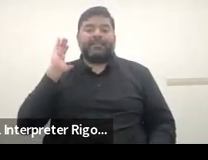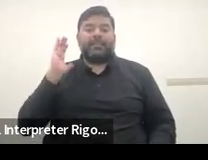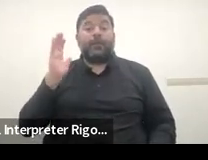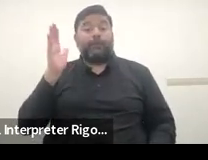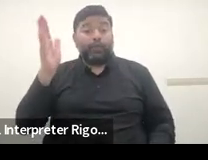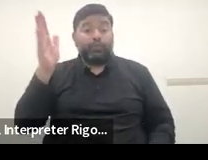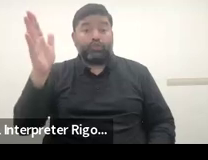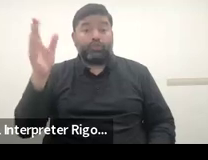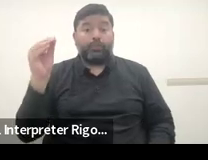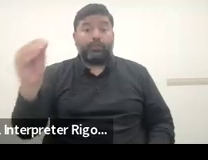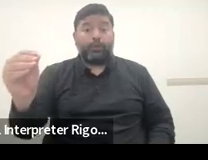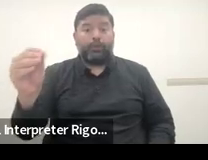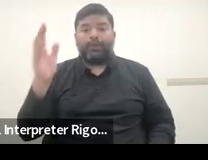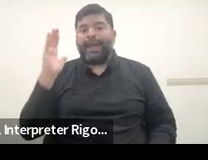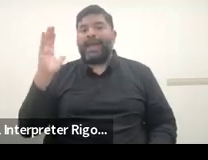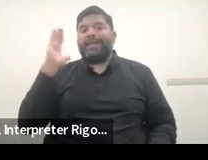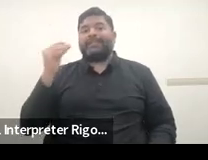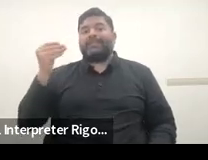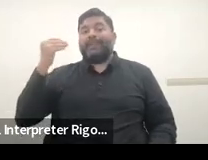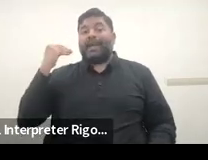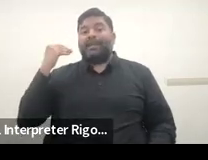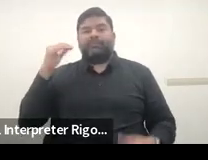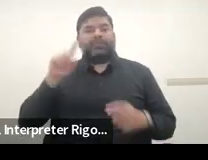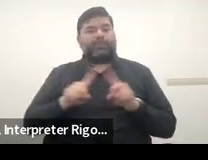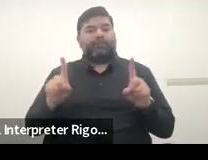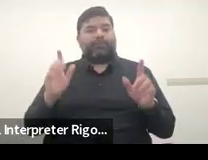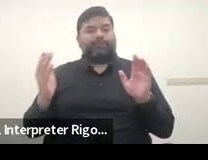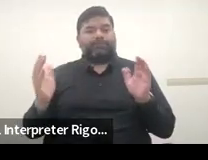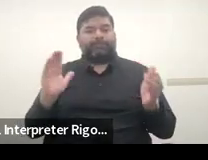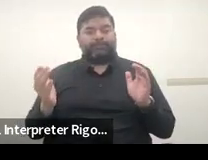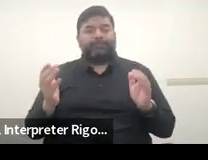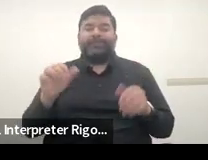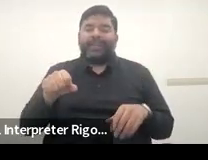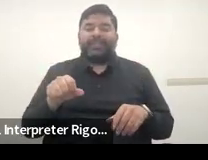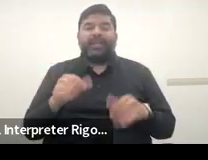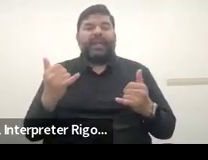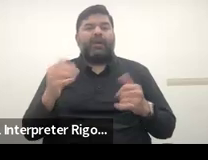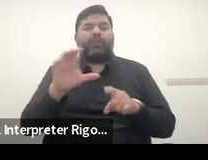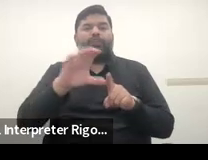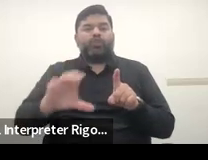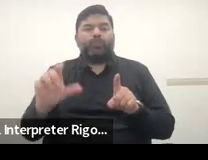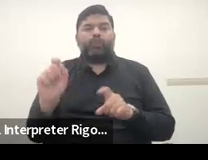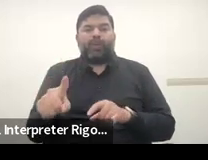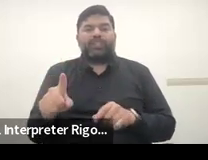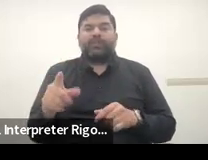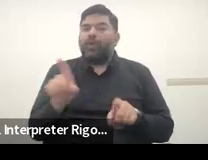forward and past is going behind, but yeah. And then let's do the Zoom question as well.